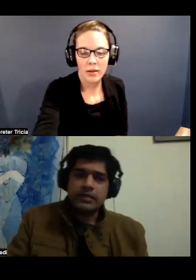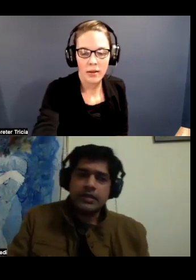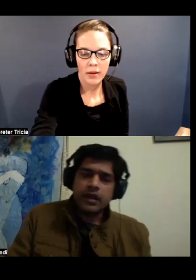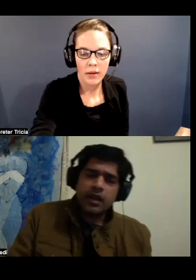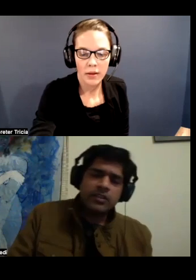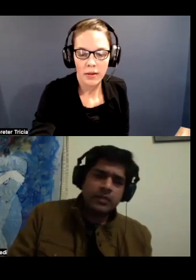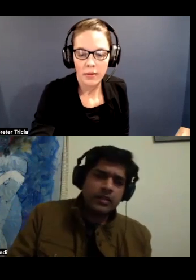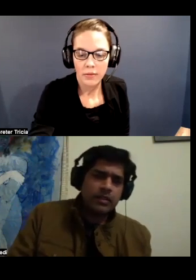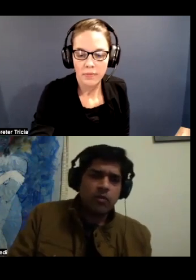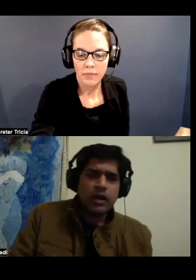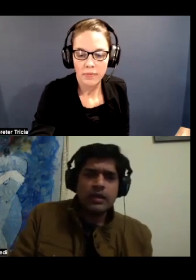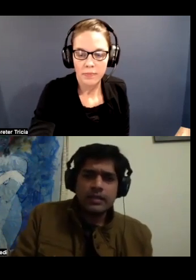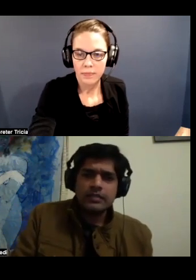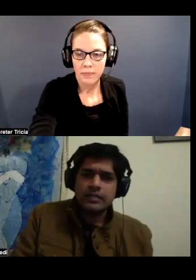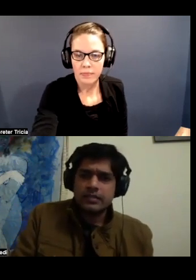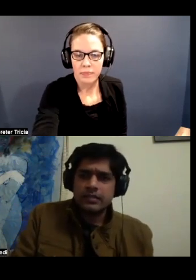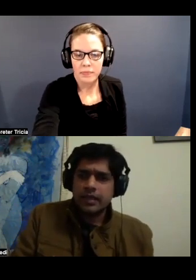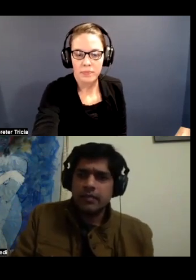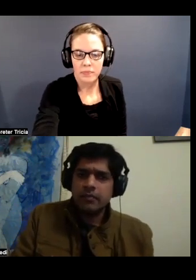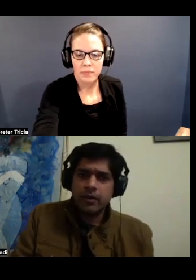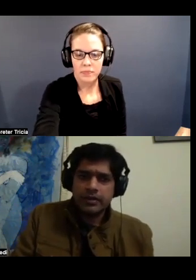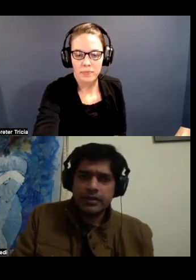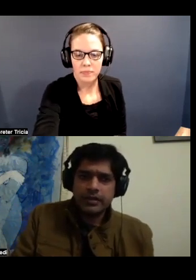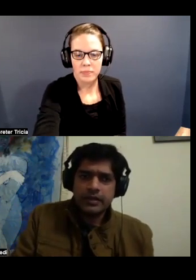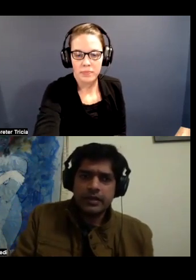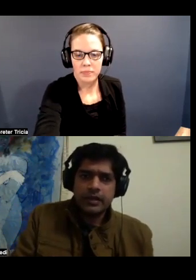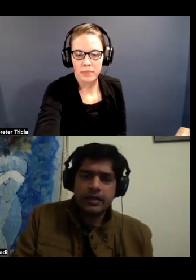the argument that why is this thing important?